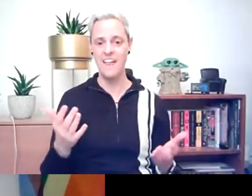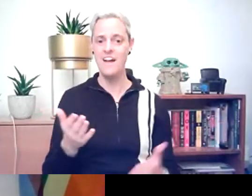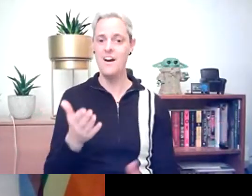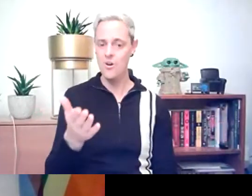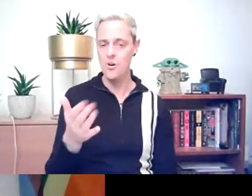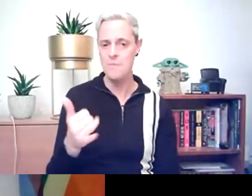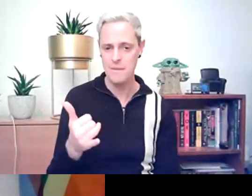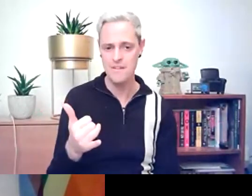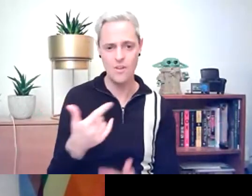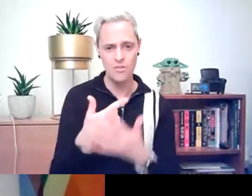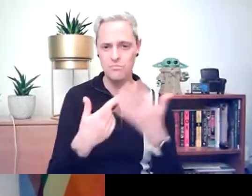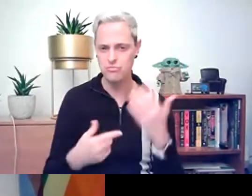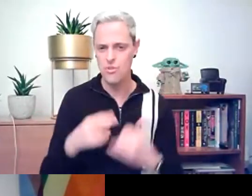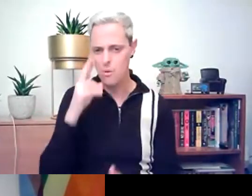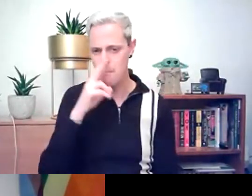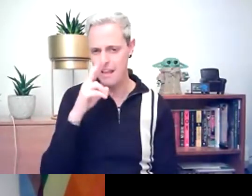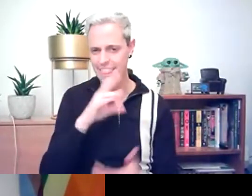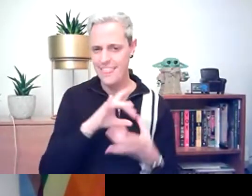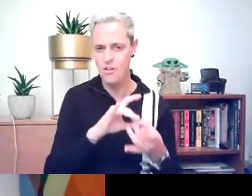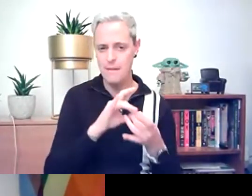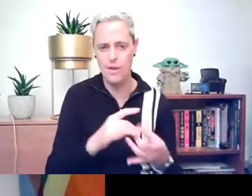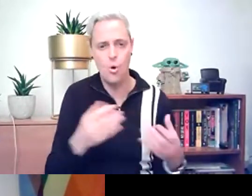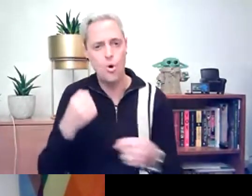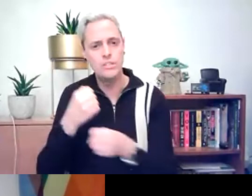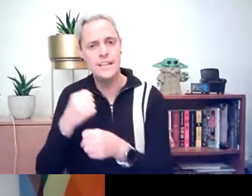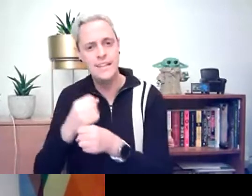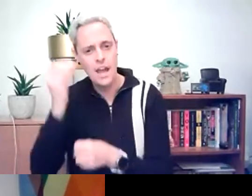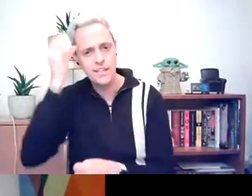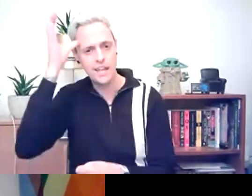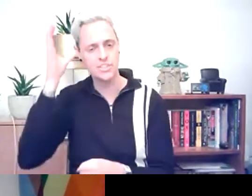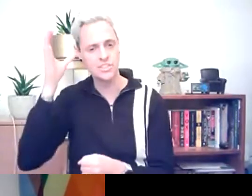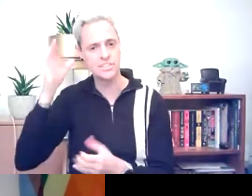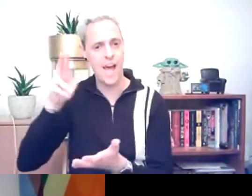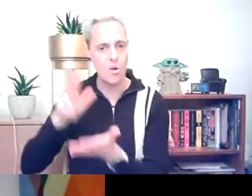and other organizations and gentle intelligences accreditation scheme and all that sort of